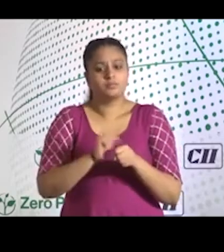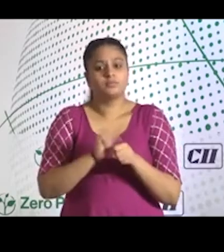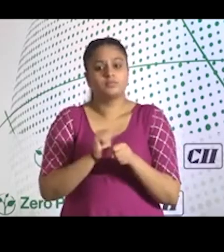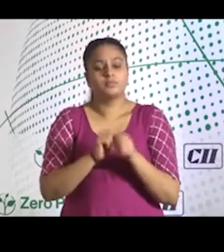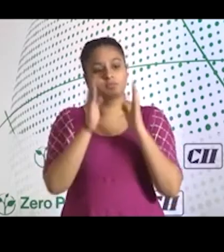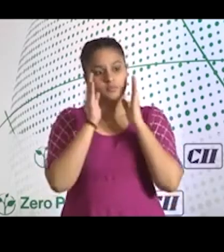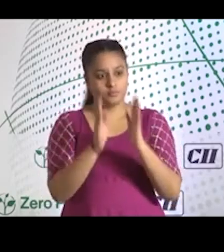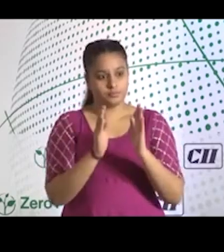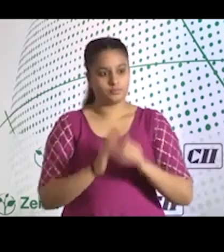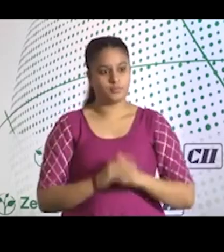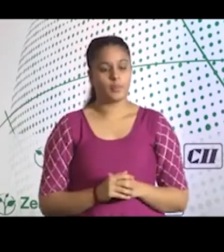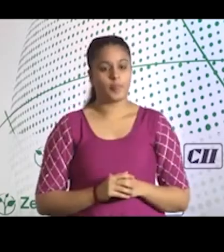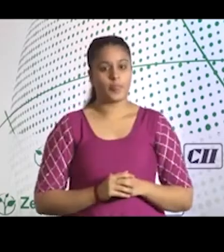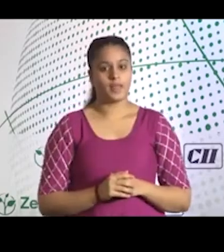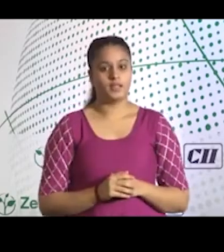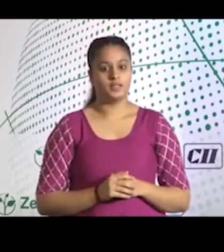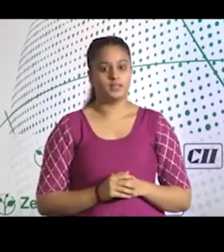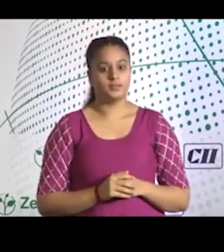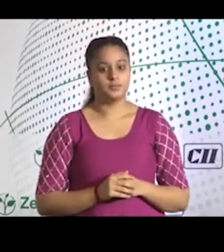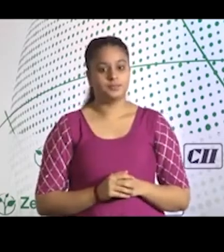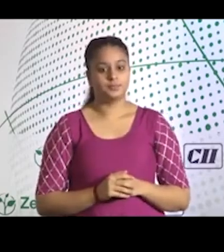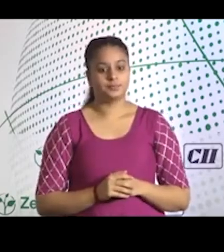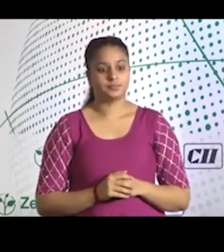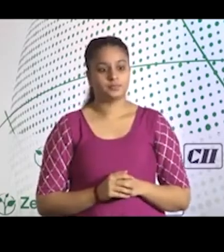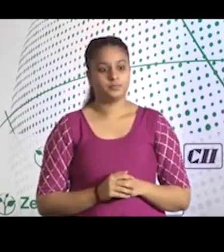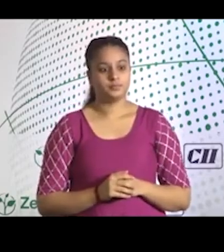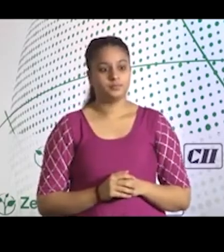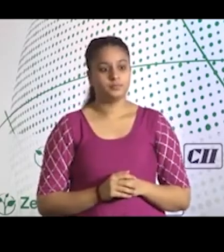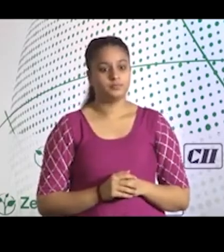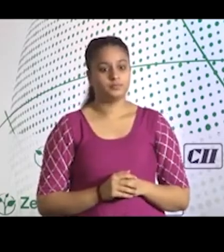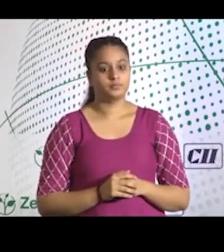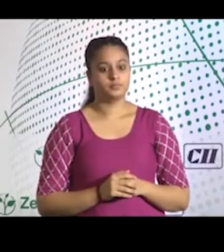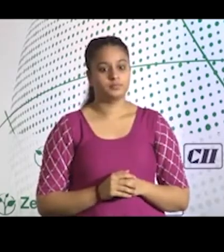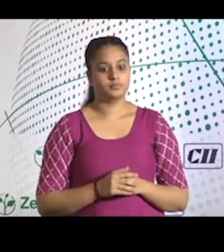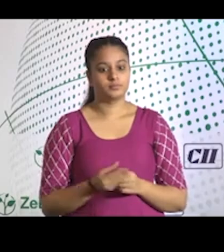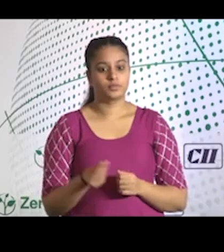and of course, to talk more about it towards community.